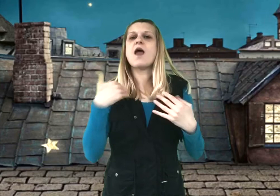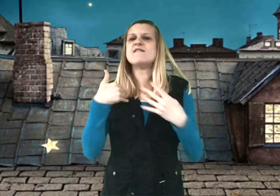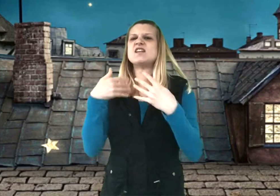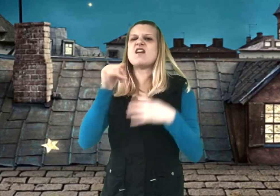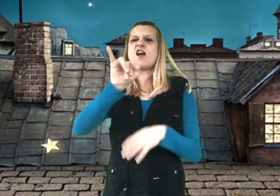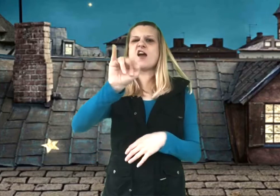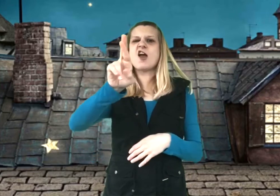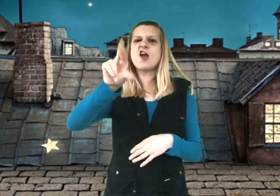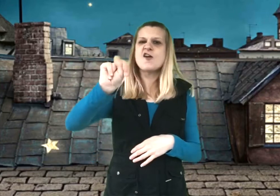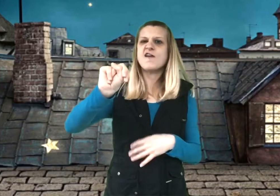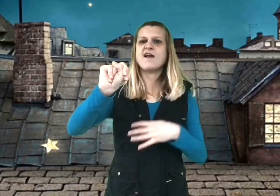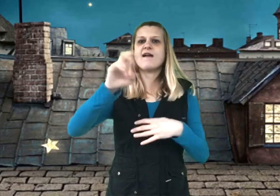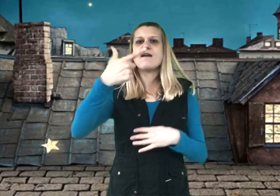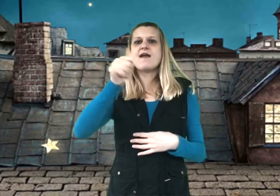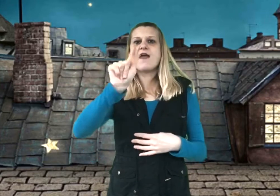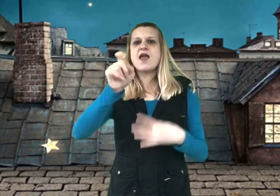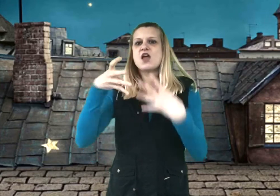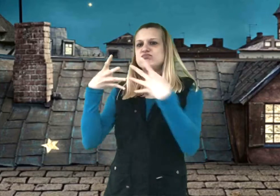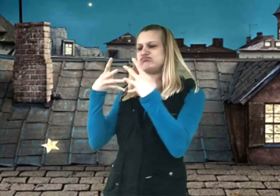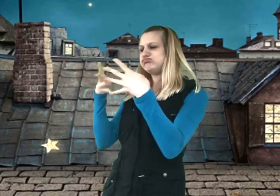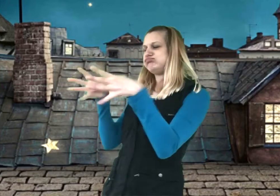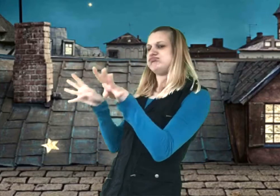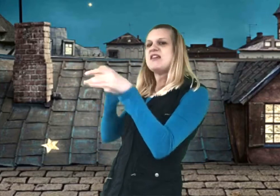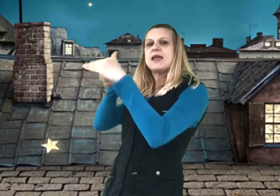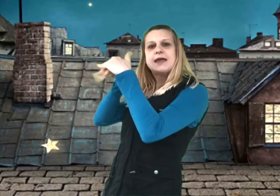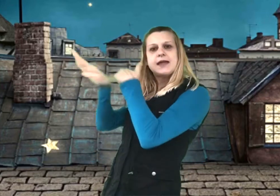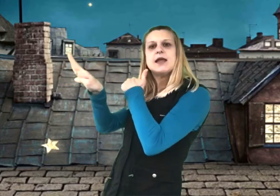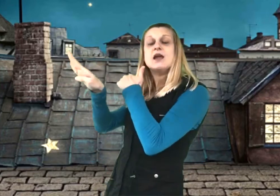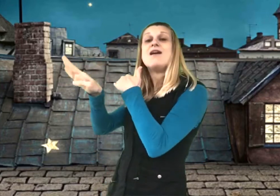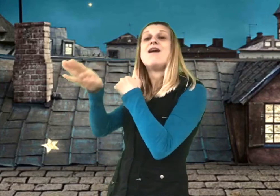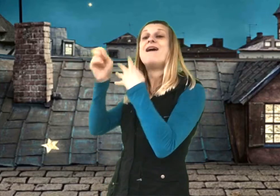It had huge iron gates leading into it,